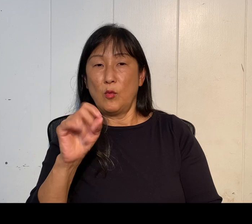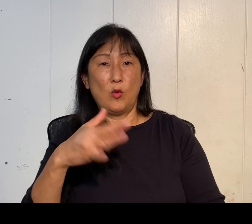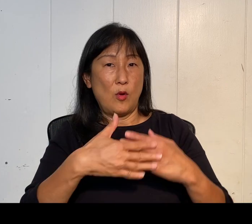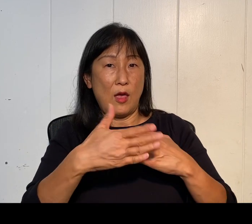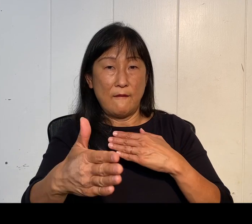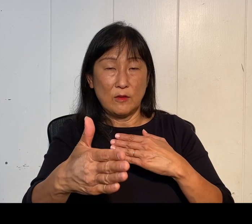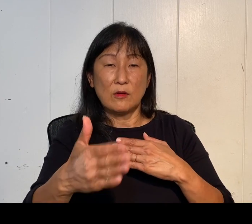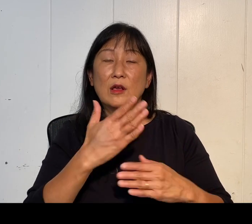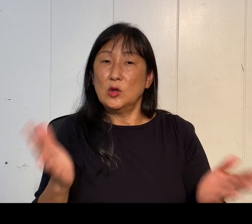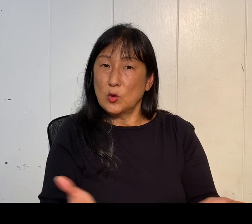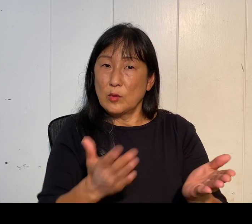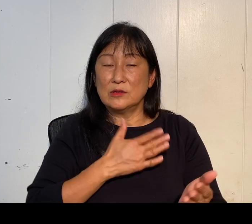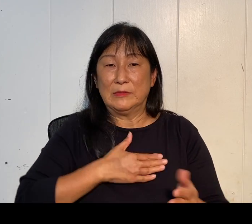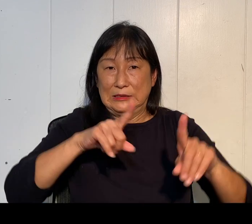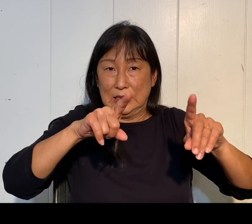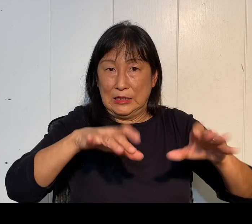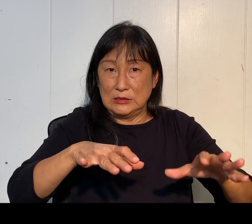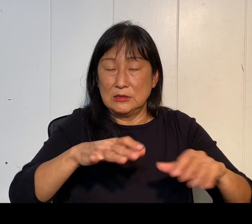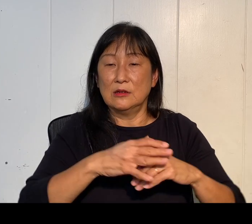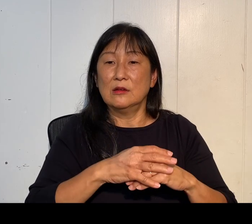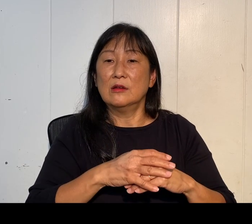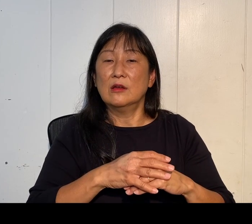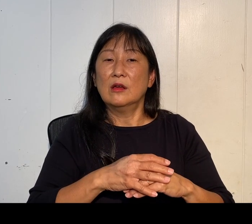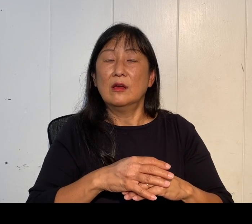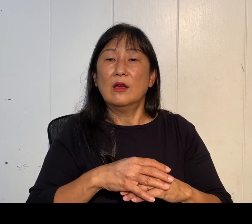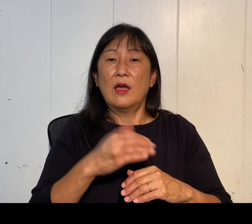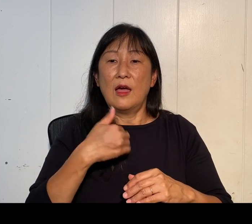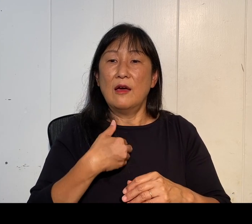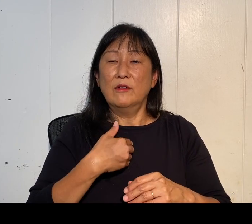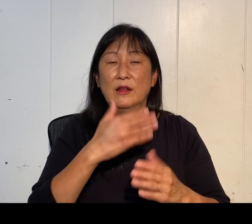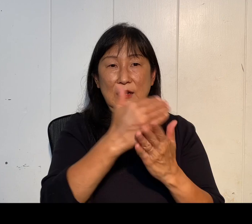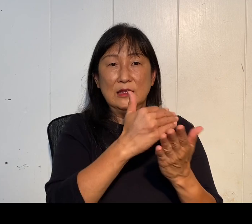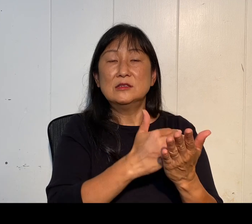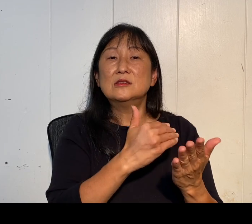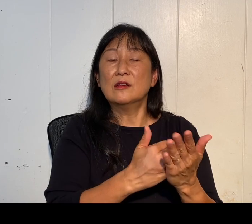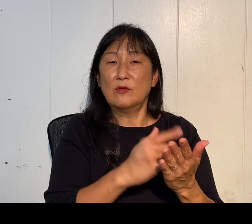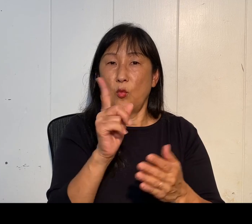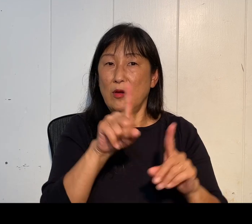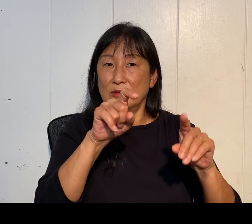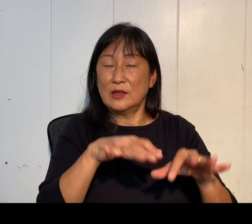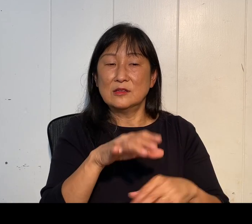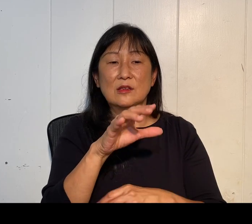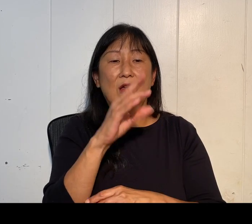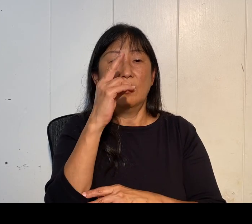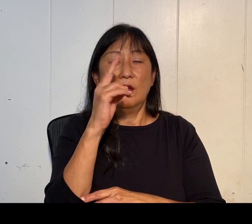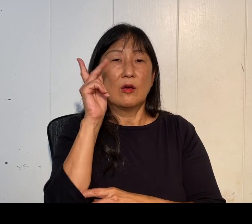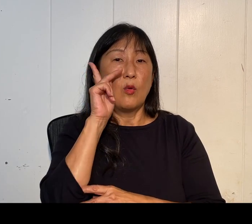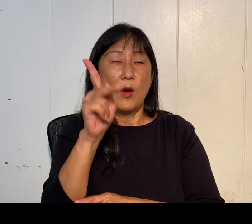A list of free testing locations is posted at the Kauai.gov/COVIDtest site.